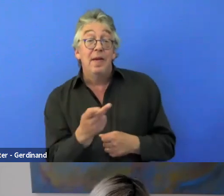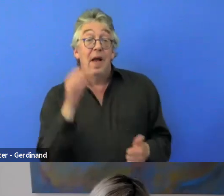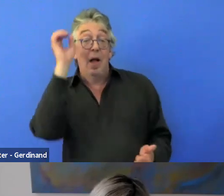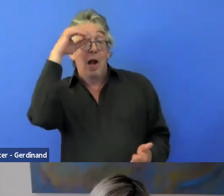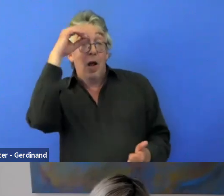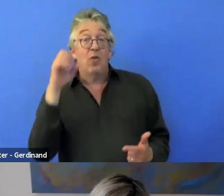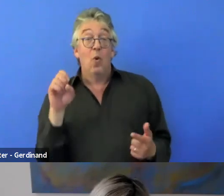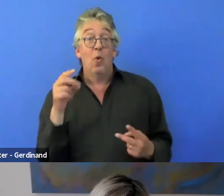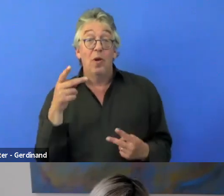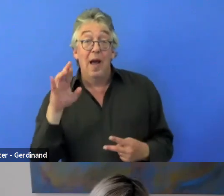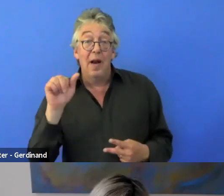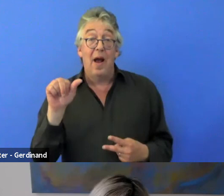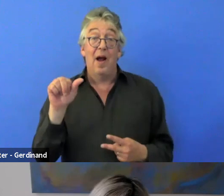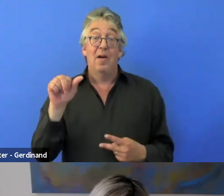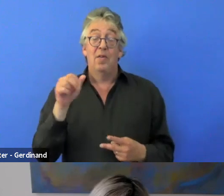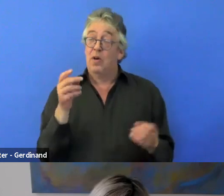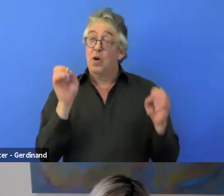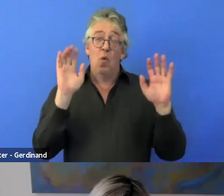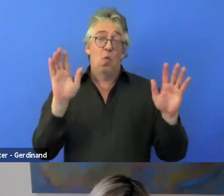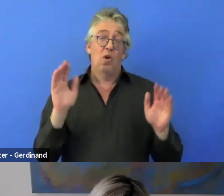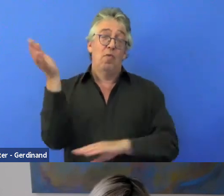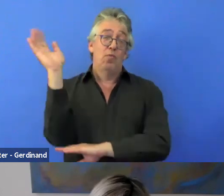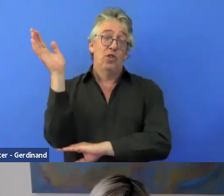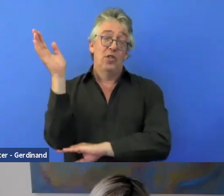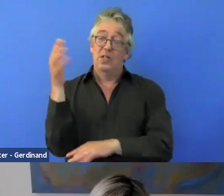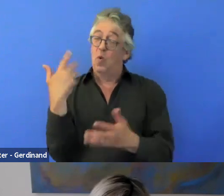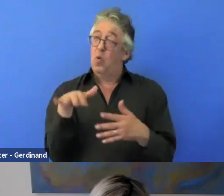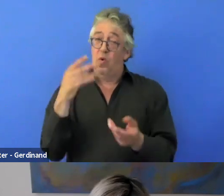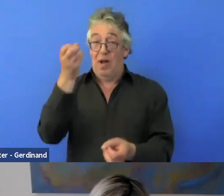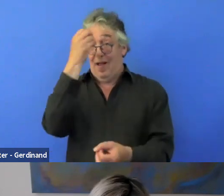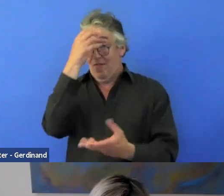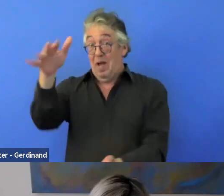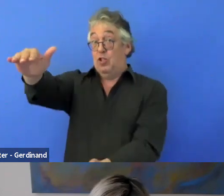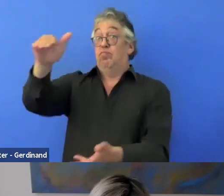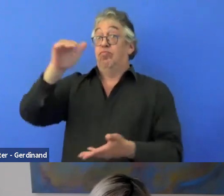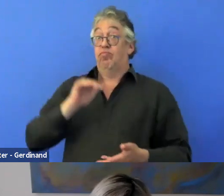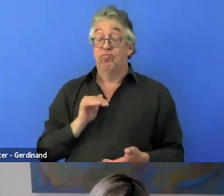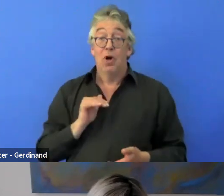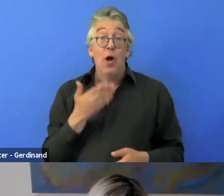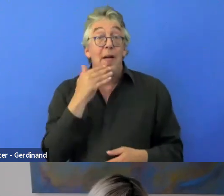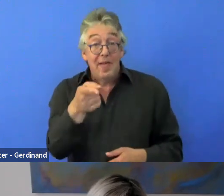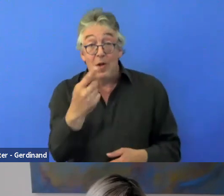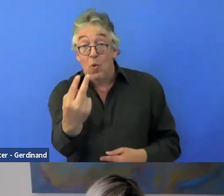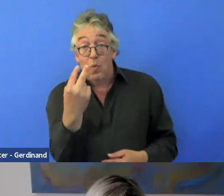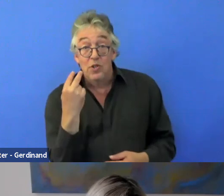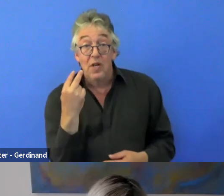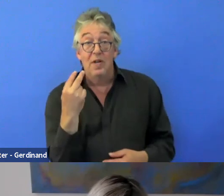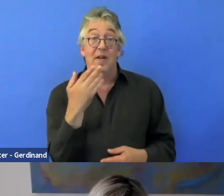for the great presentations, I think they were informative. Thank you to all the participants for joining us today.